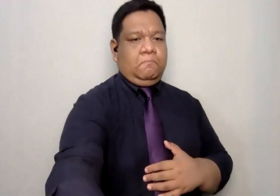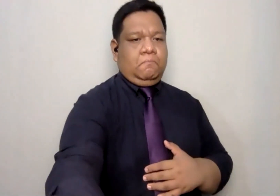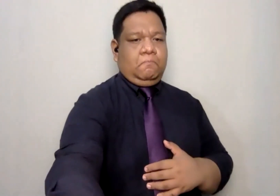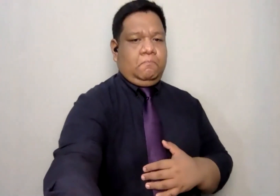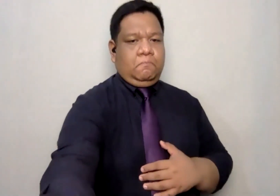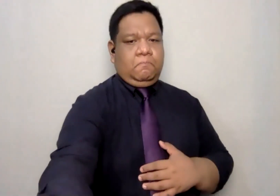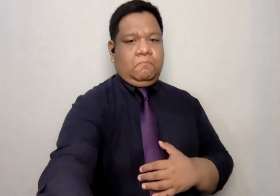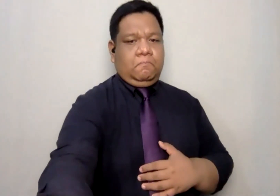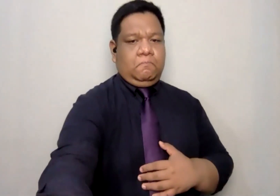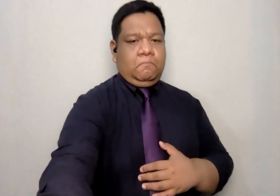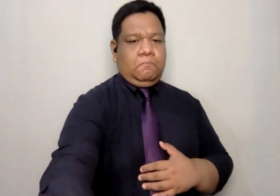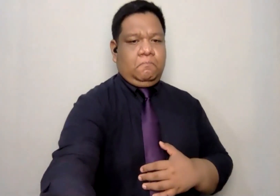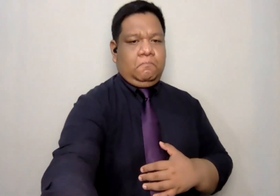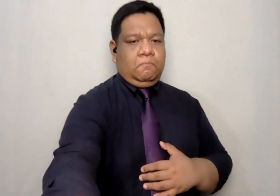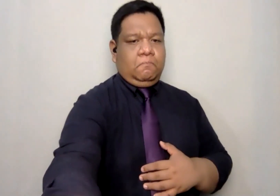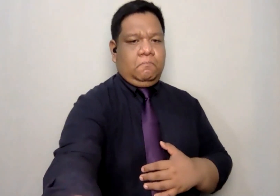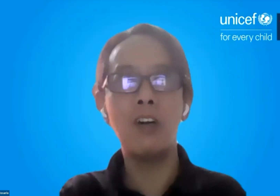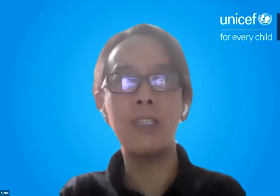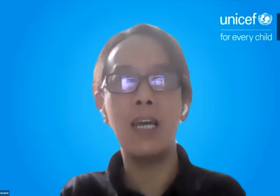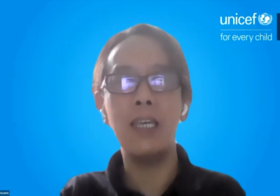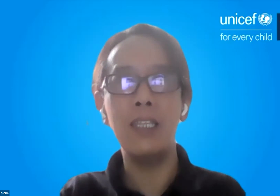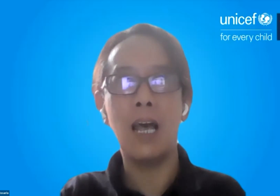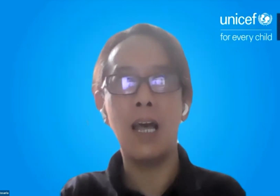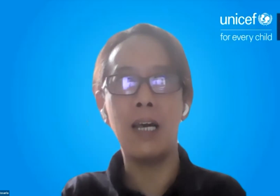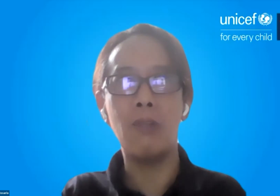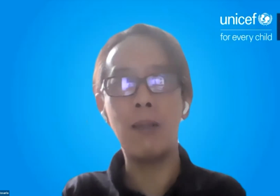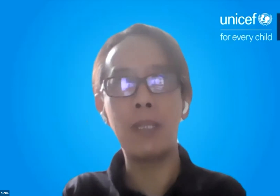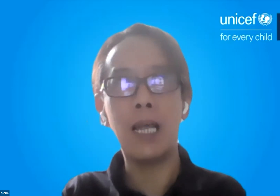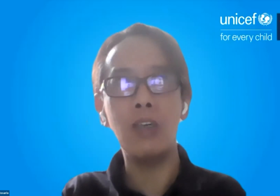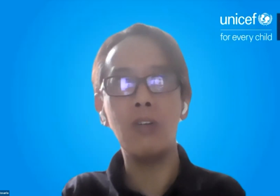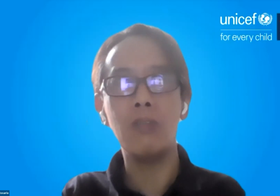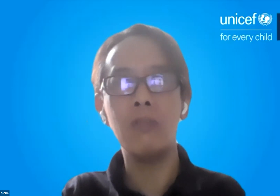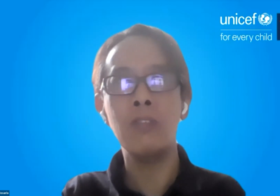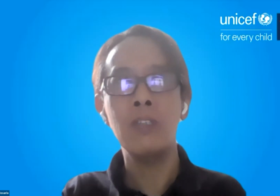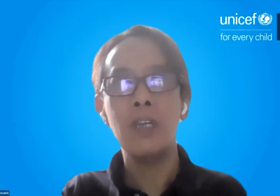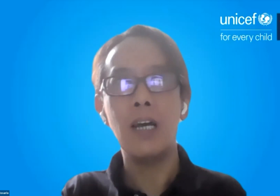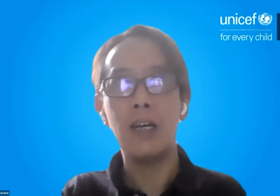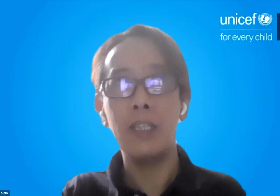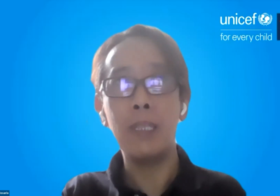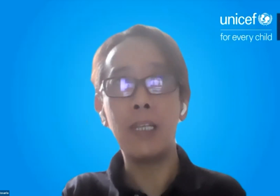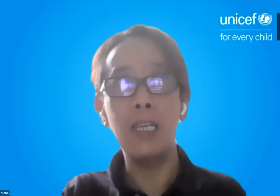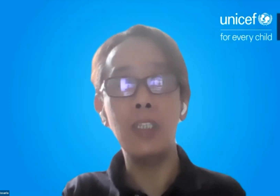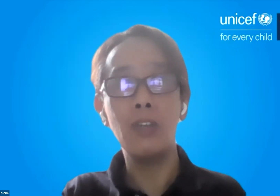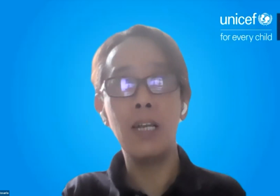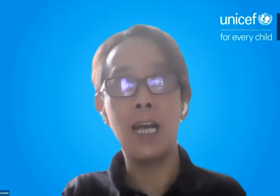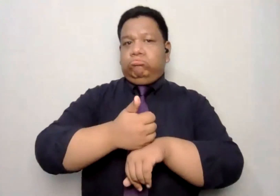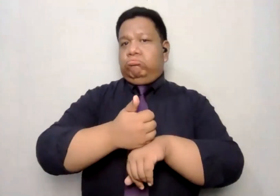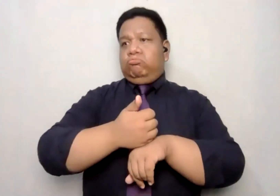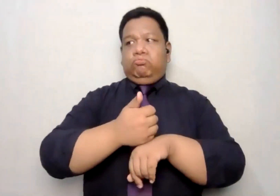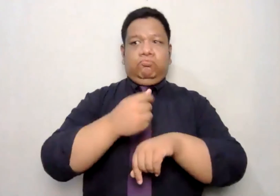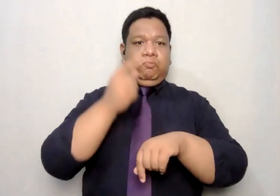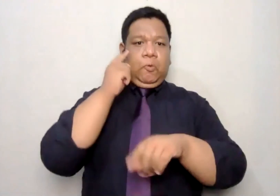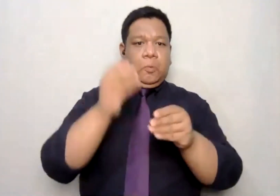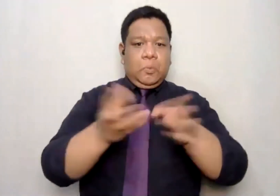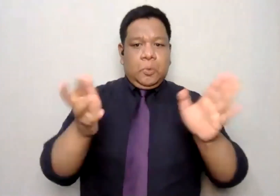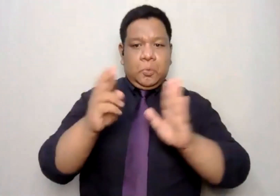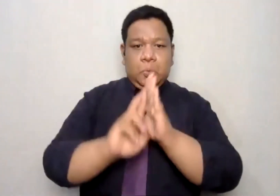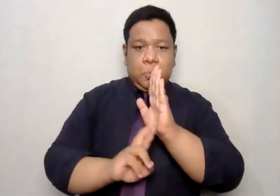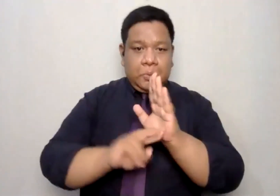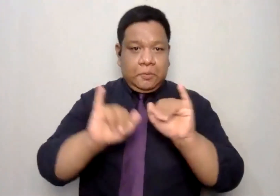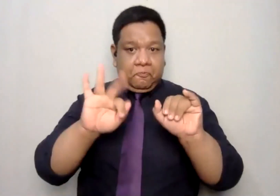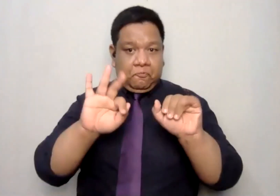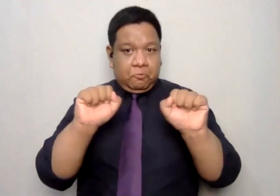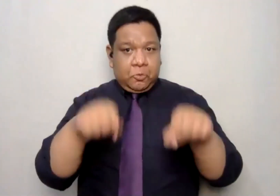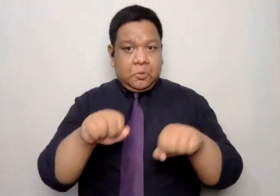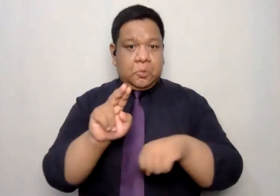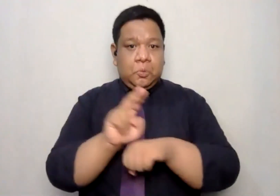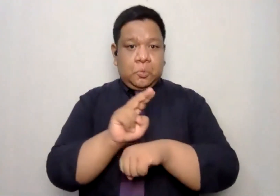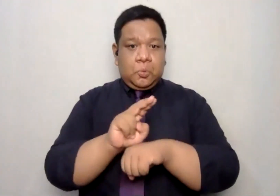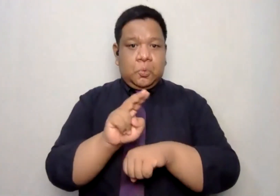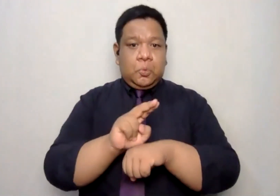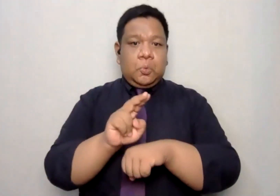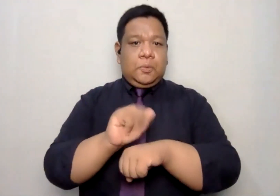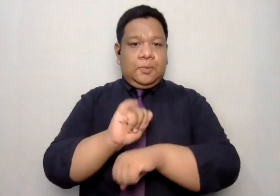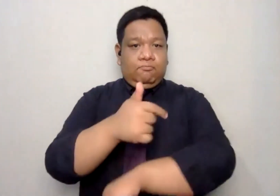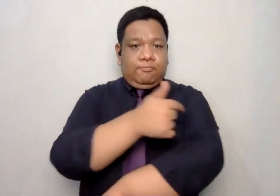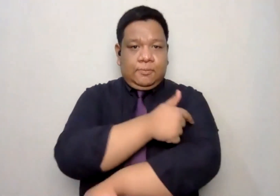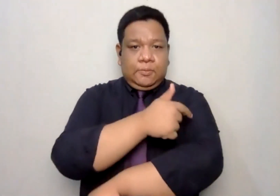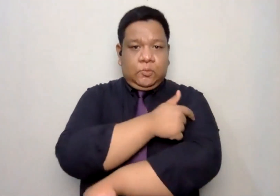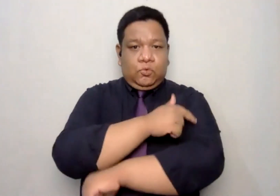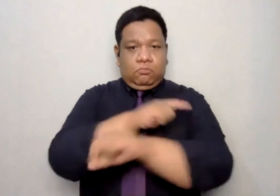The answer is we haven’t issued guidelines if you can use your vaccination card as a travel pass.